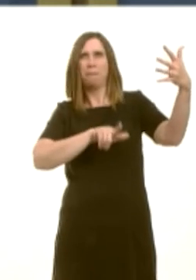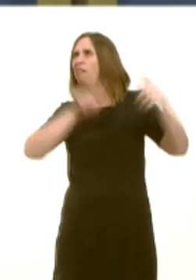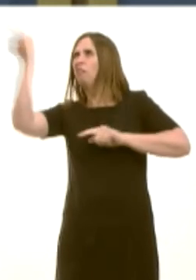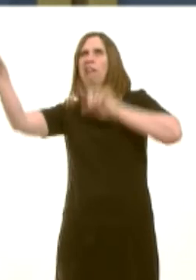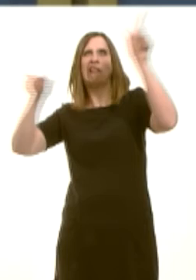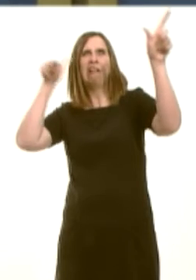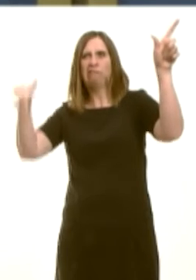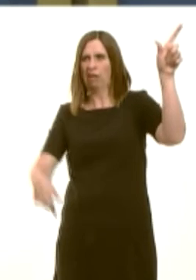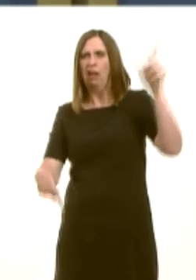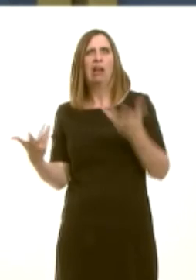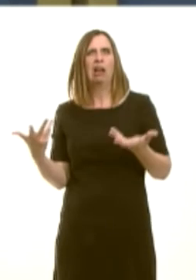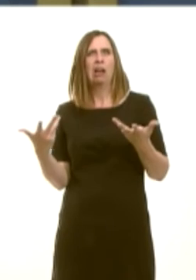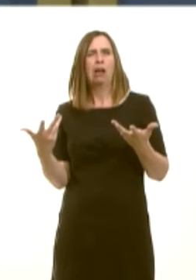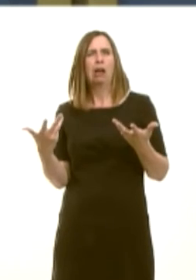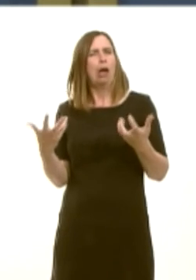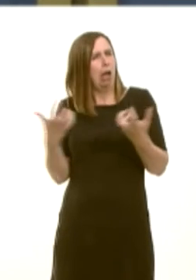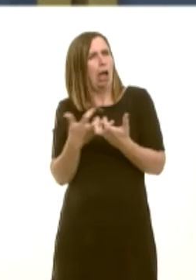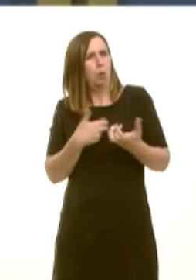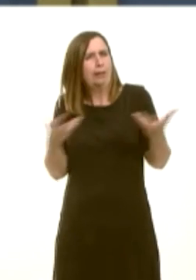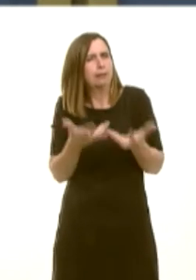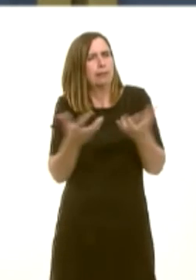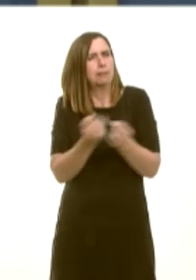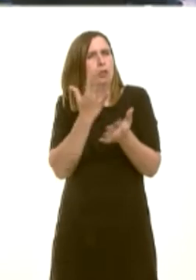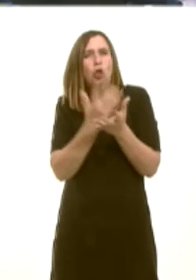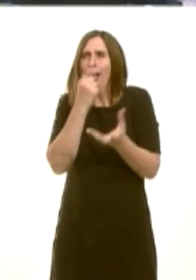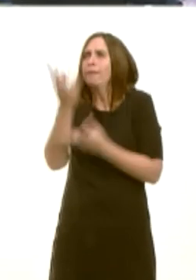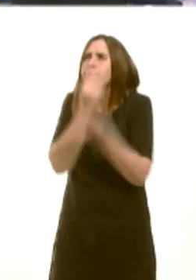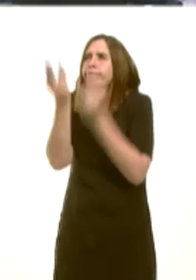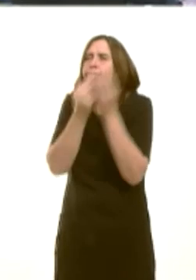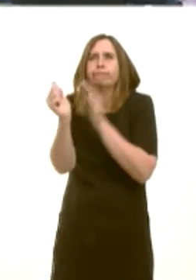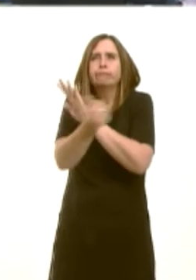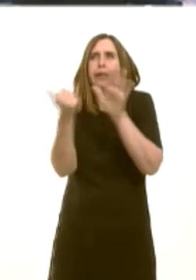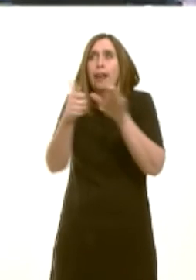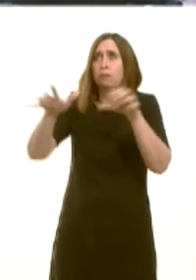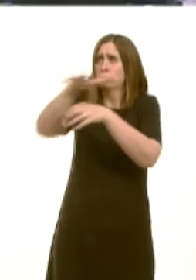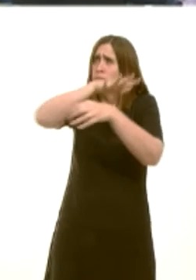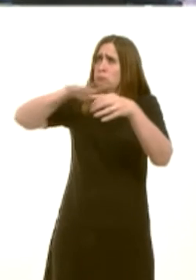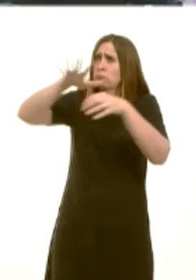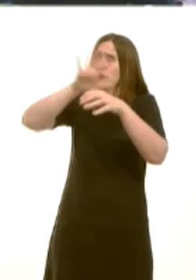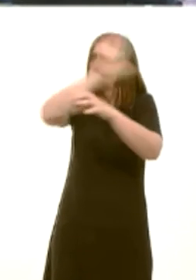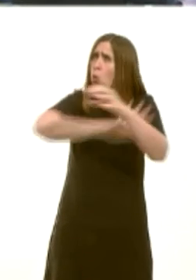that those skills are able to be developed across Wales, and that people are not having